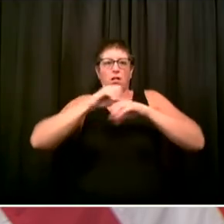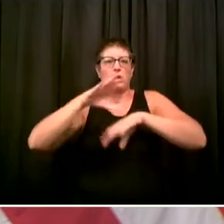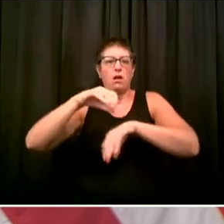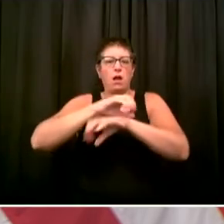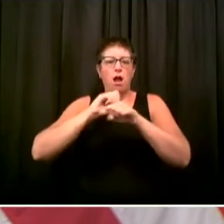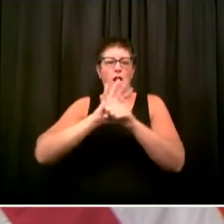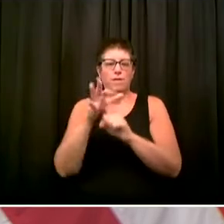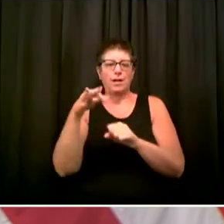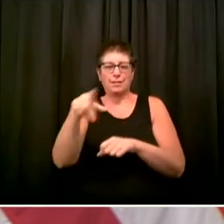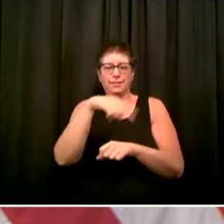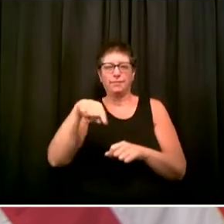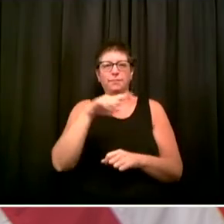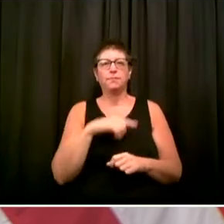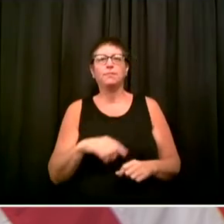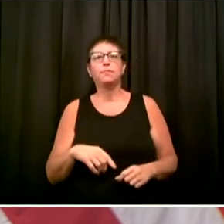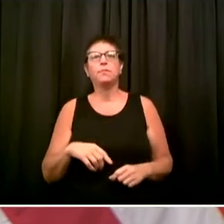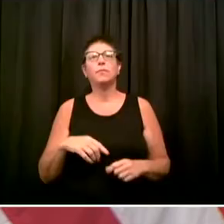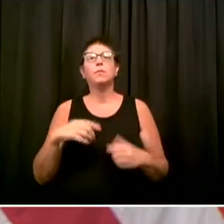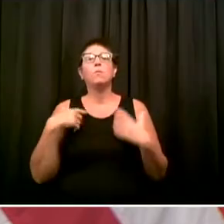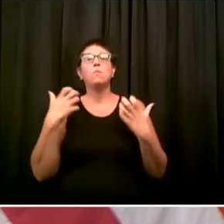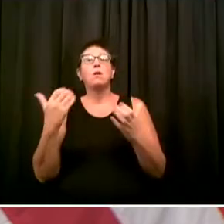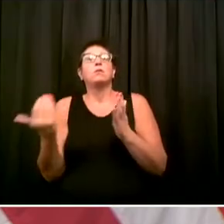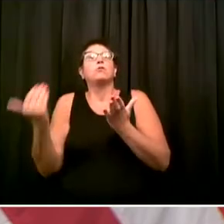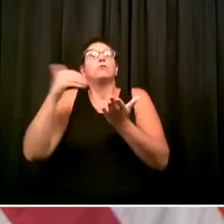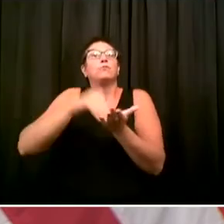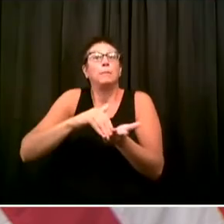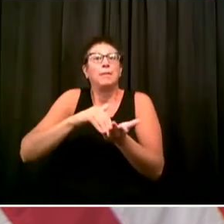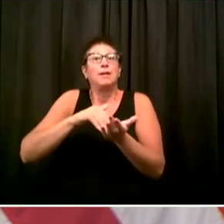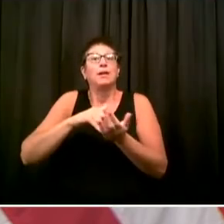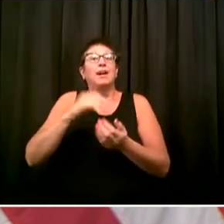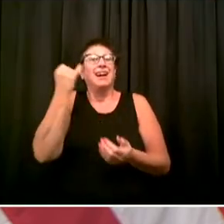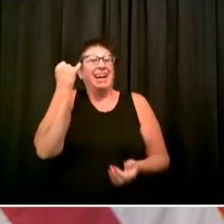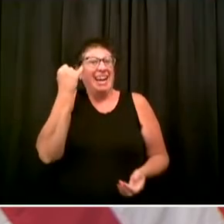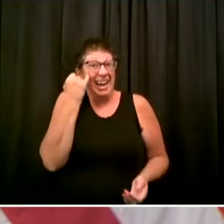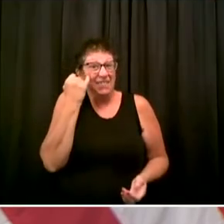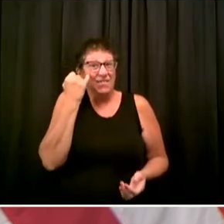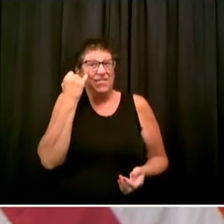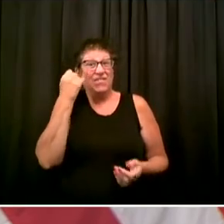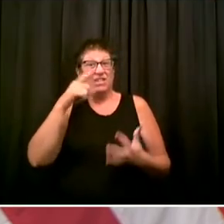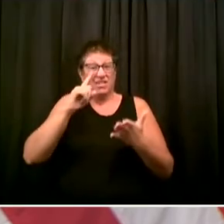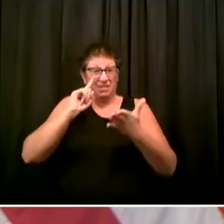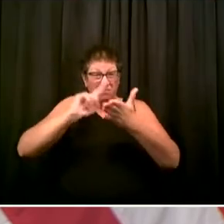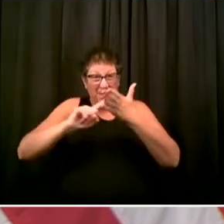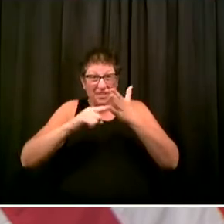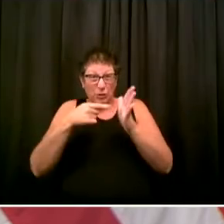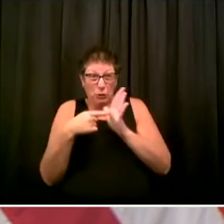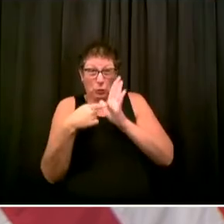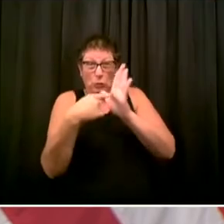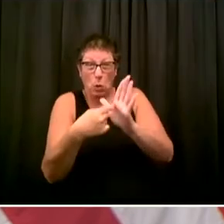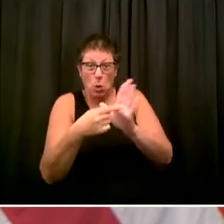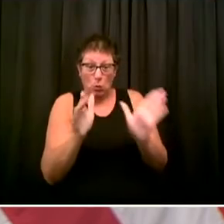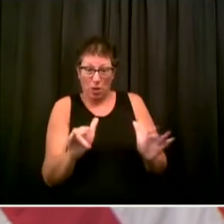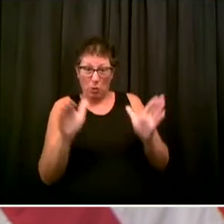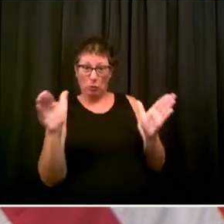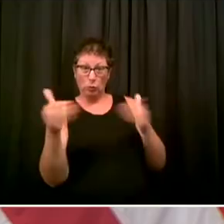ROOMS, I REPEAT, IF